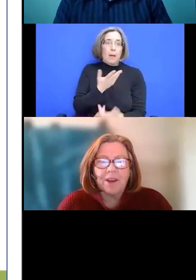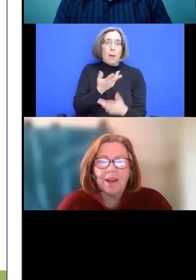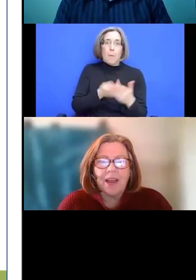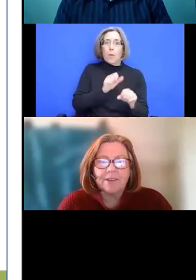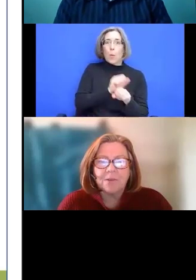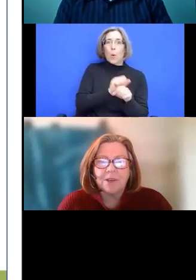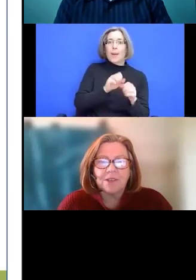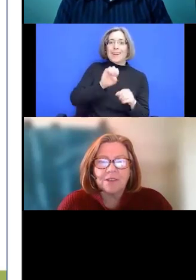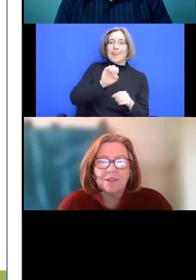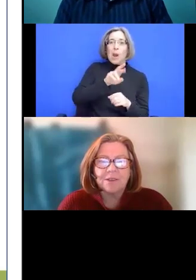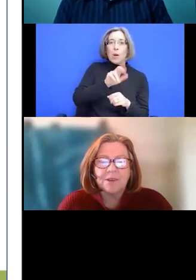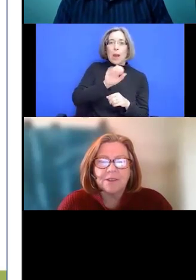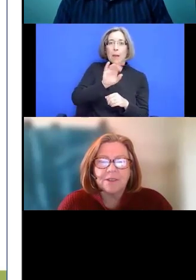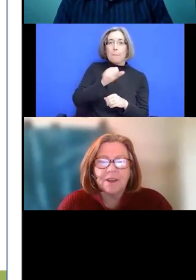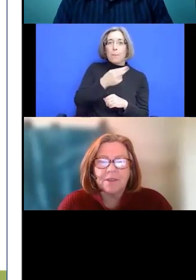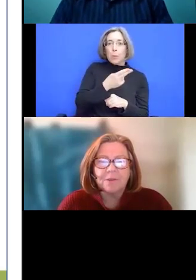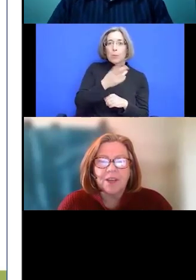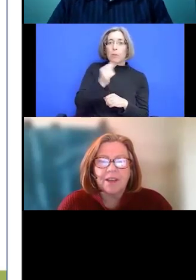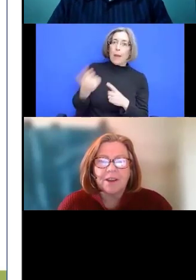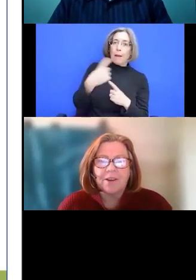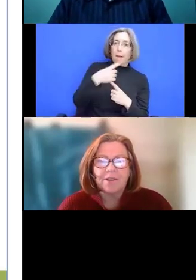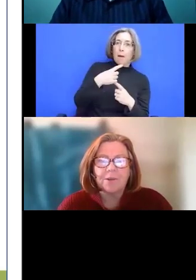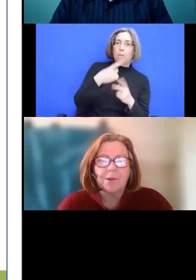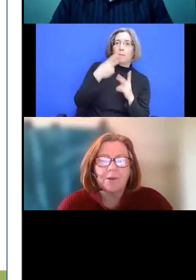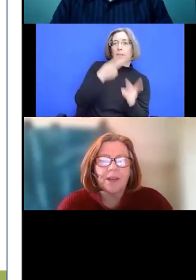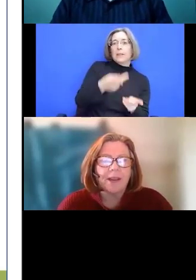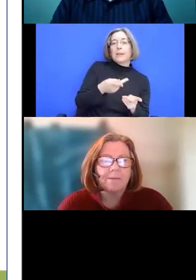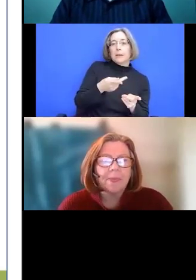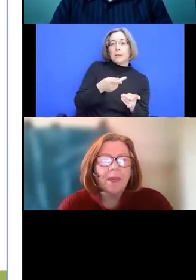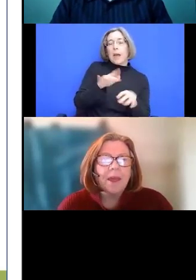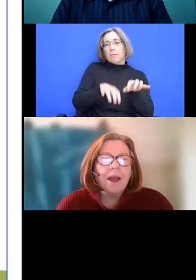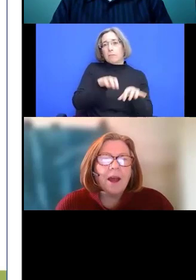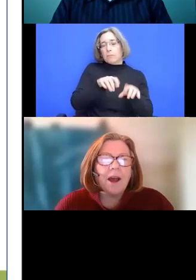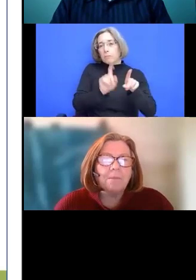and ask questions to us through chat there and through Q&A.